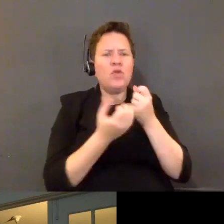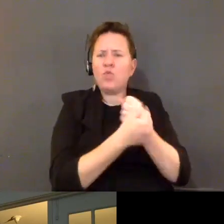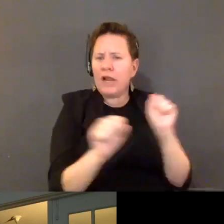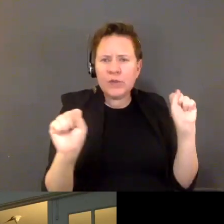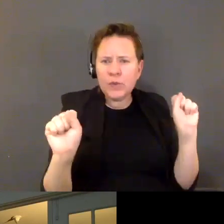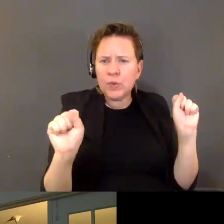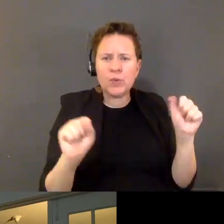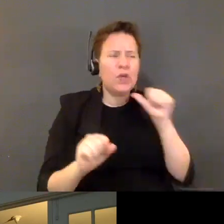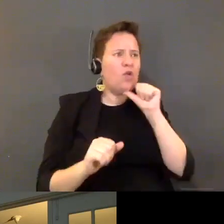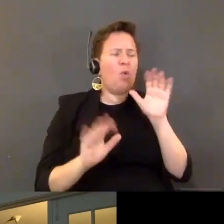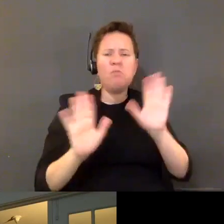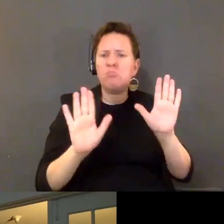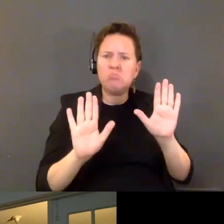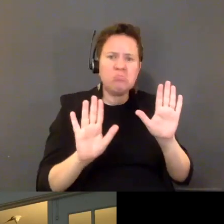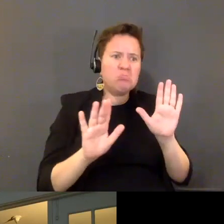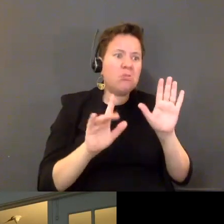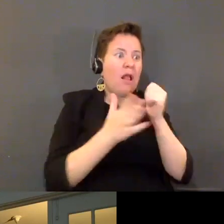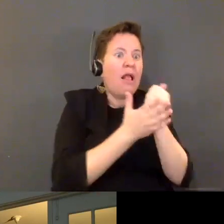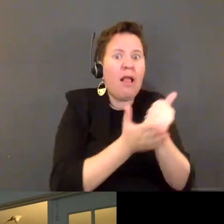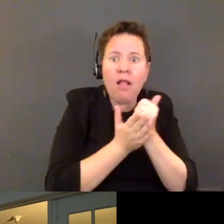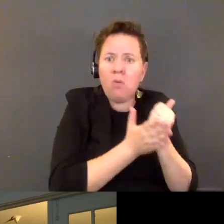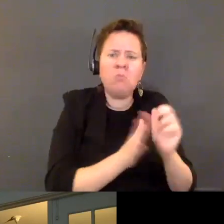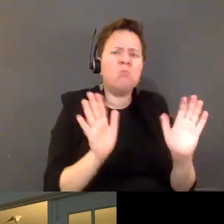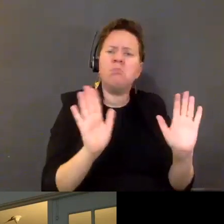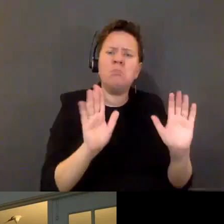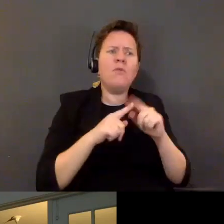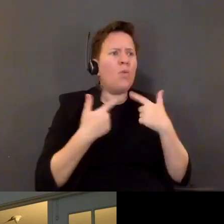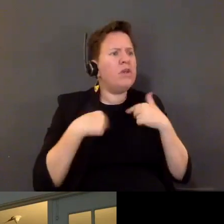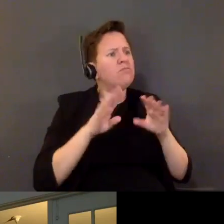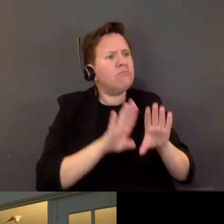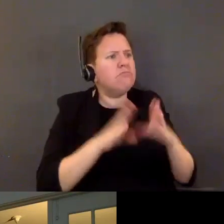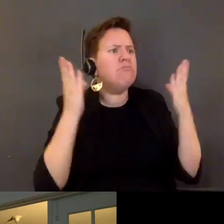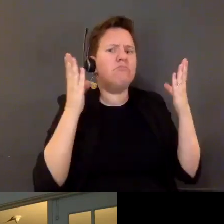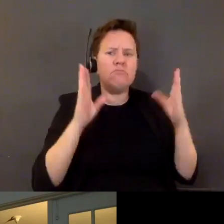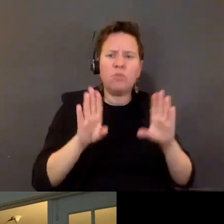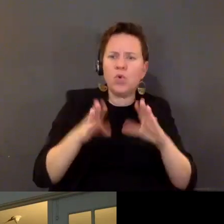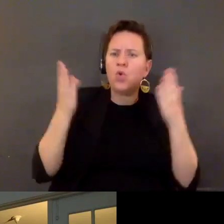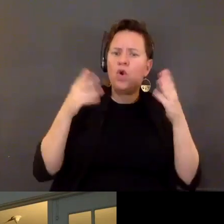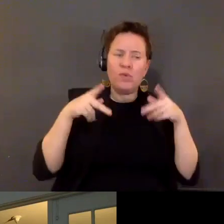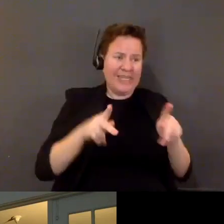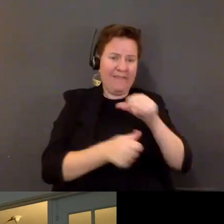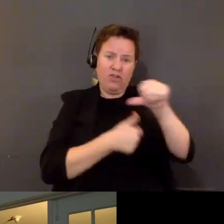to help i mean that we open doors for each other we give each other permission and new views of how